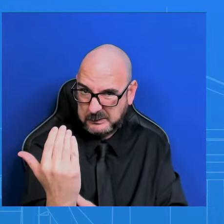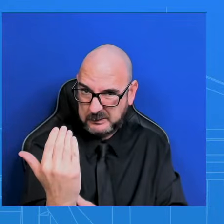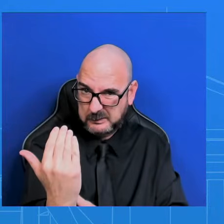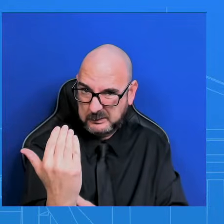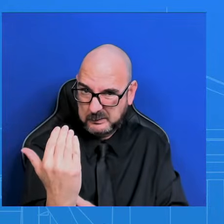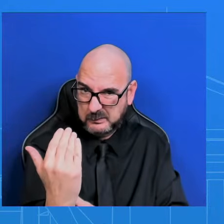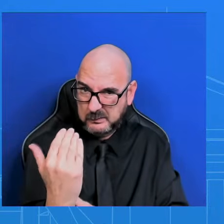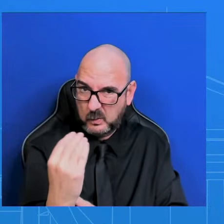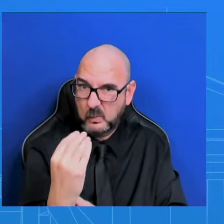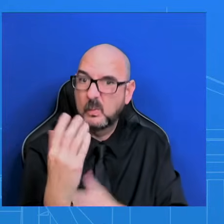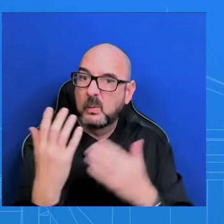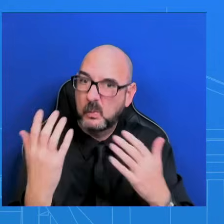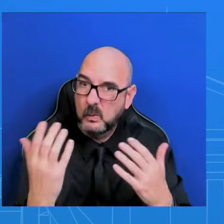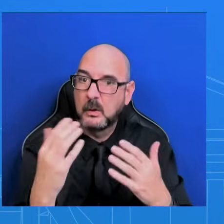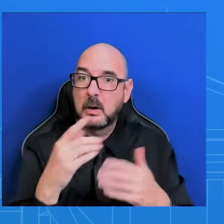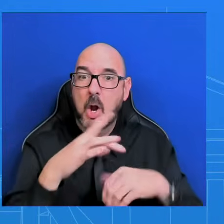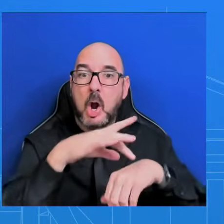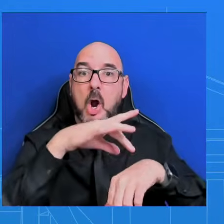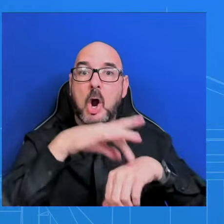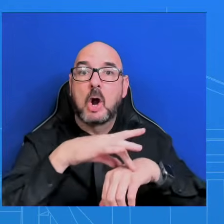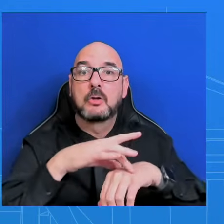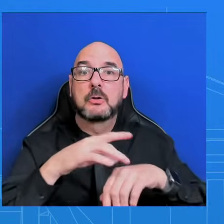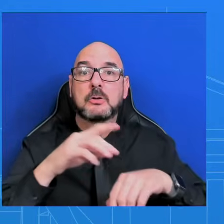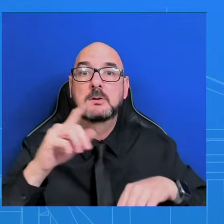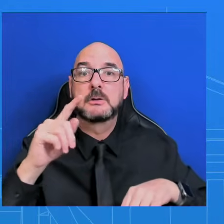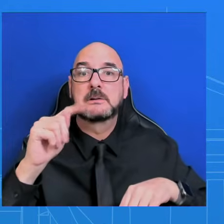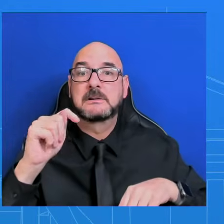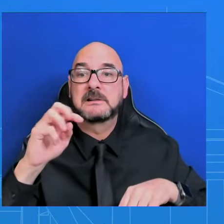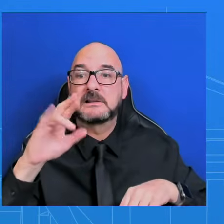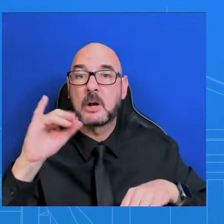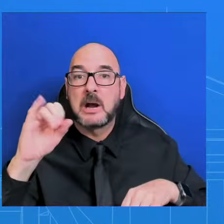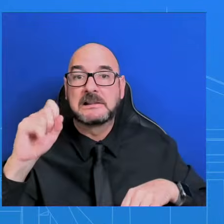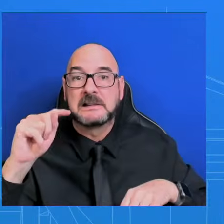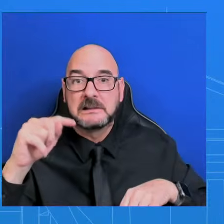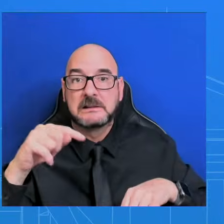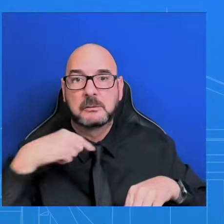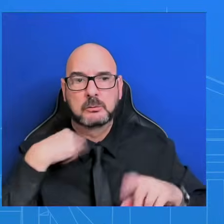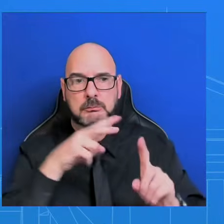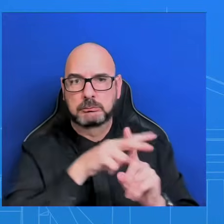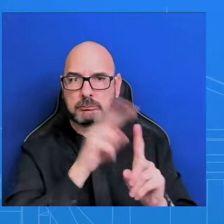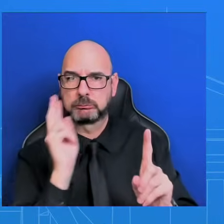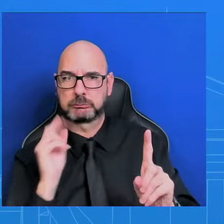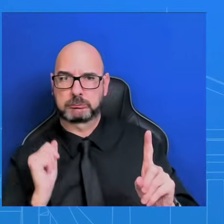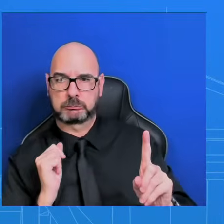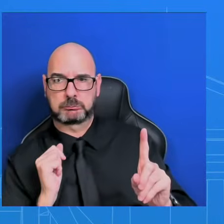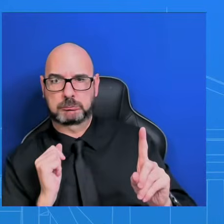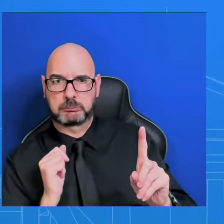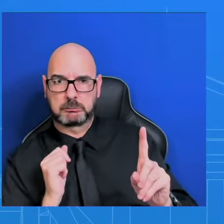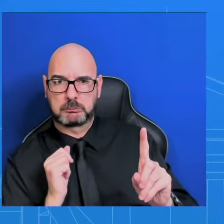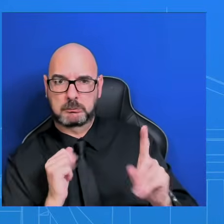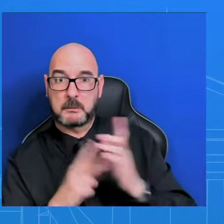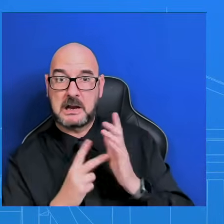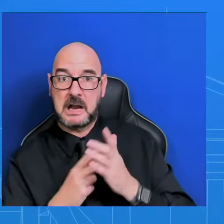That allows us some additional economic levers that we didn't have available to us before. And we'll keep reviewing our options going forward.